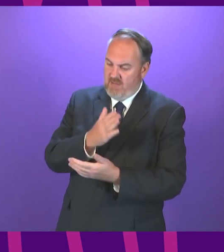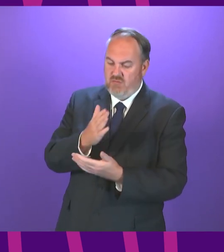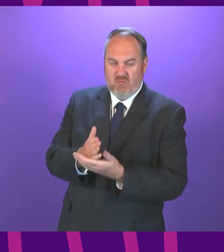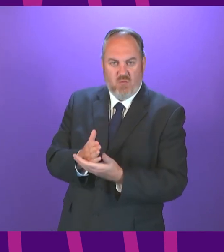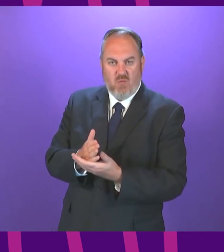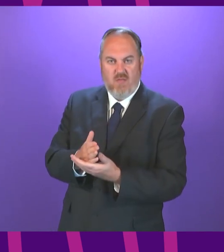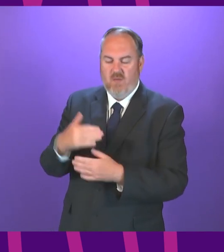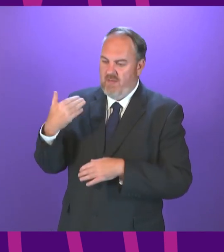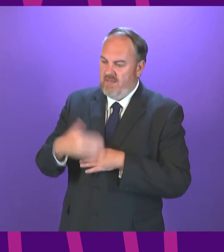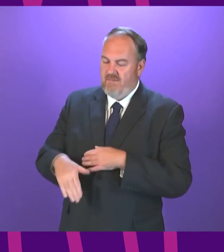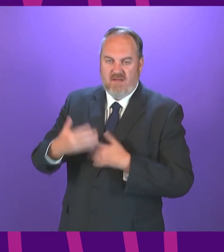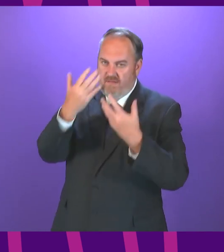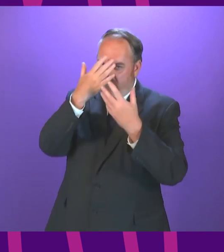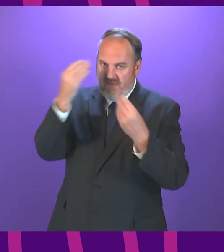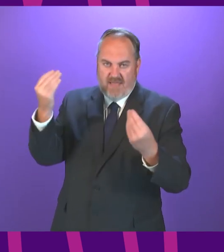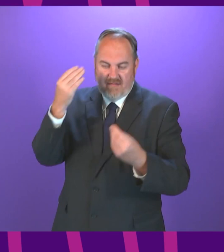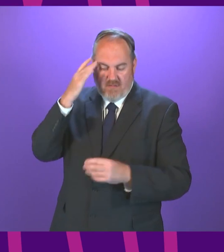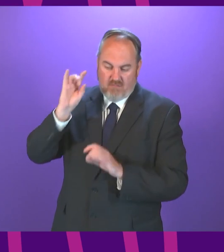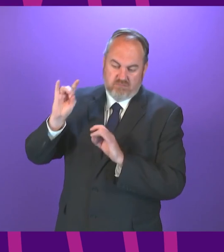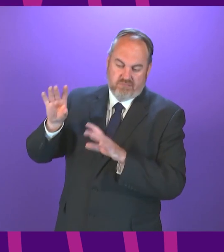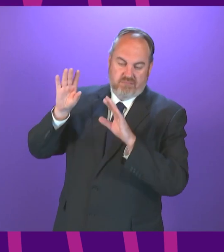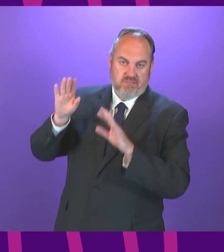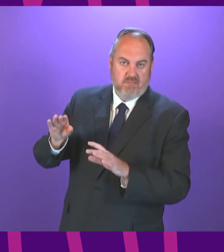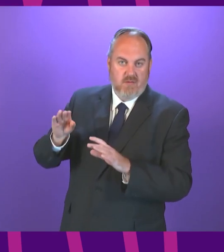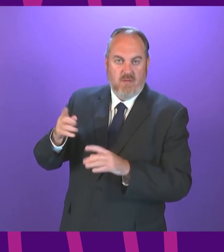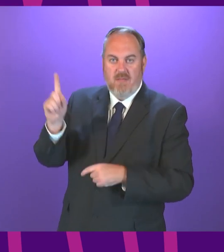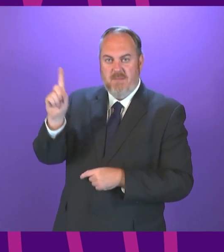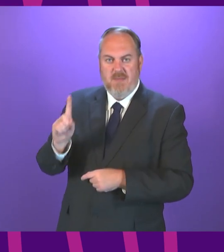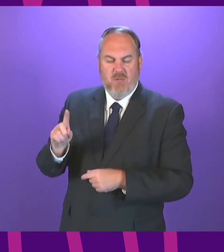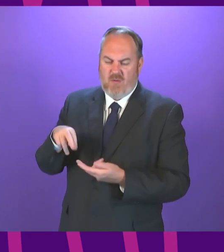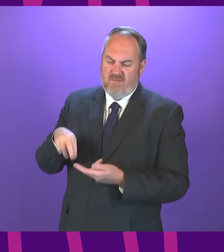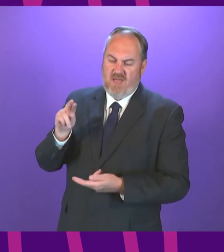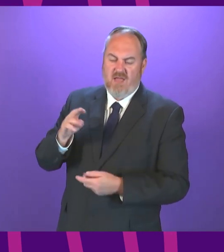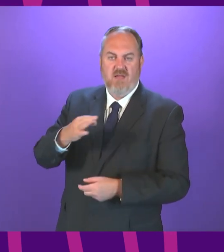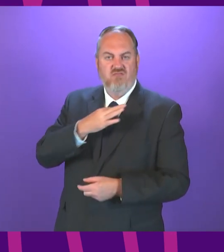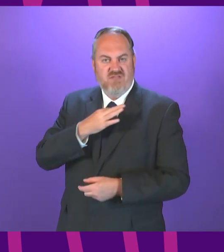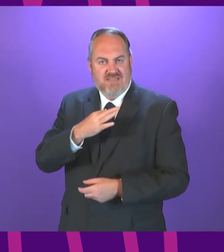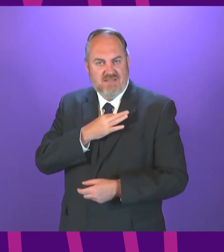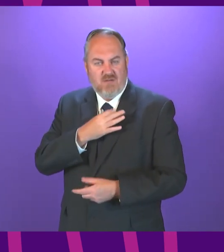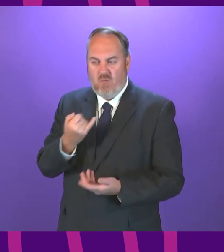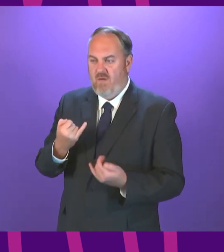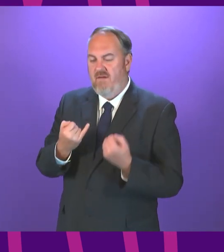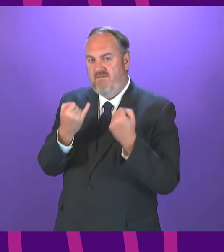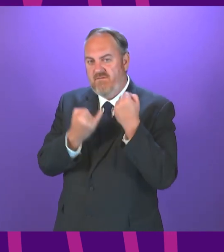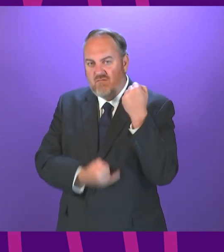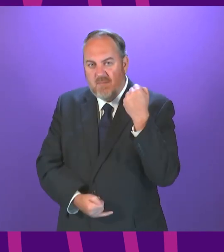abandoned the people who are at most risk and who are most vulnerable to